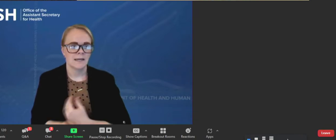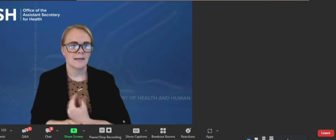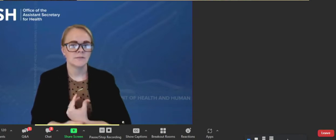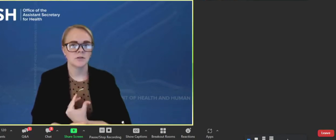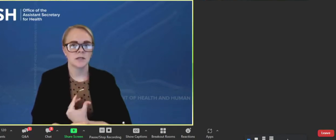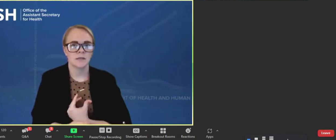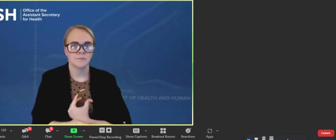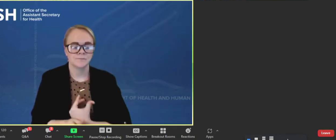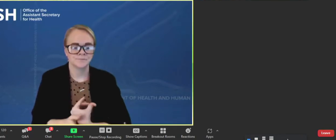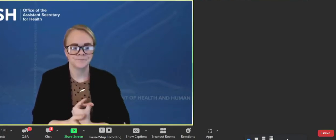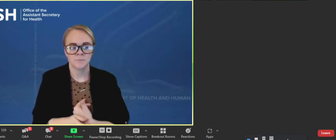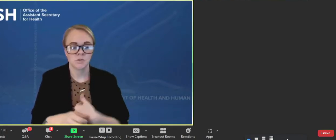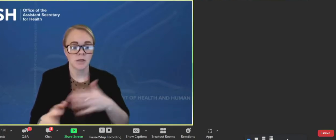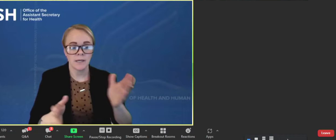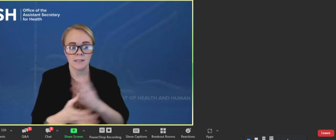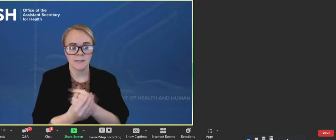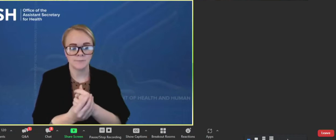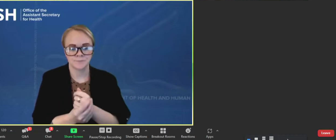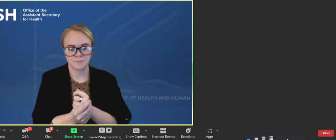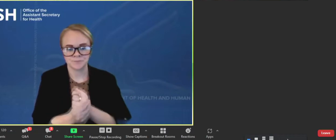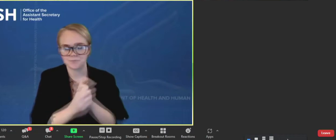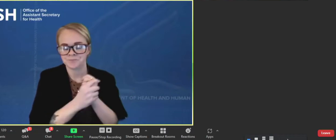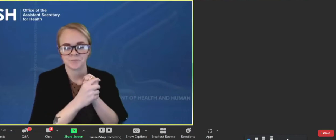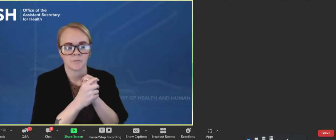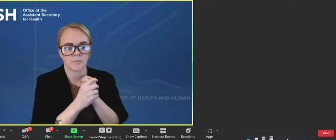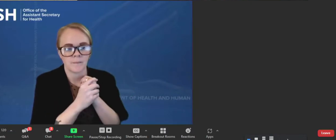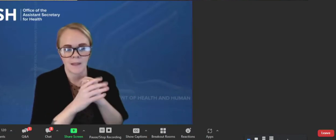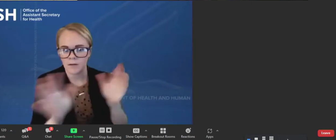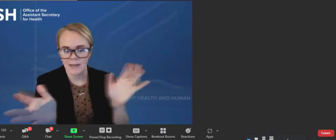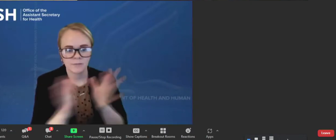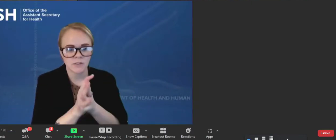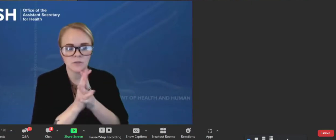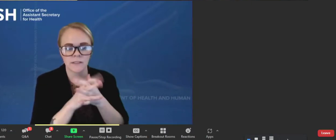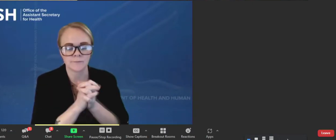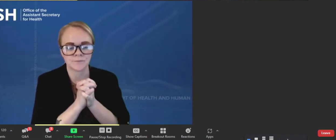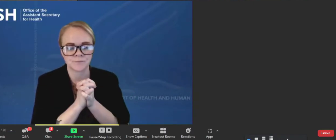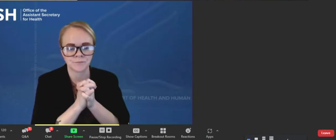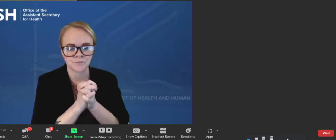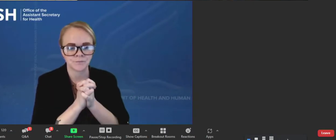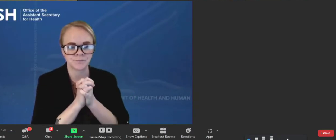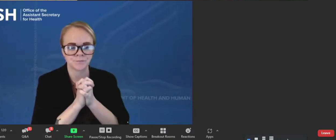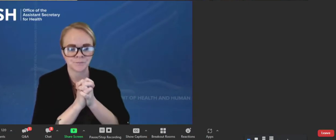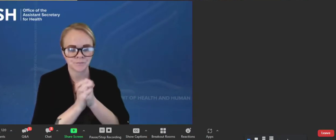Yeah, absolutely. May I contribute to this chain of thought? Absolutely. Because it's really important.